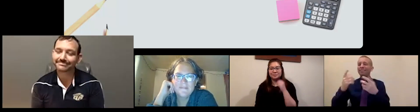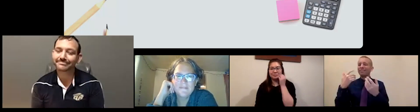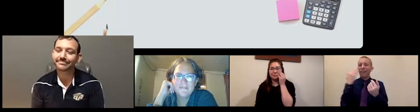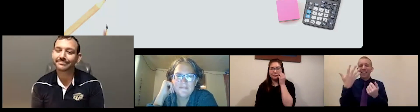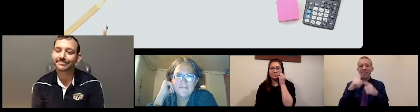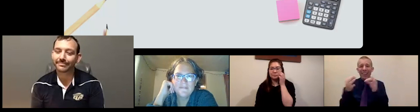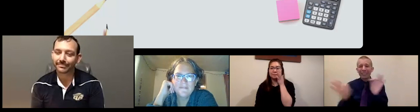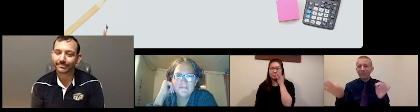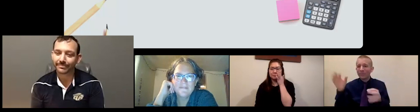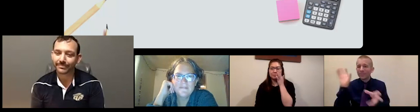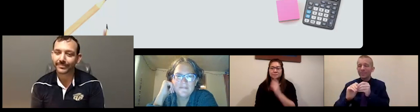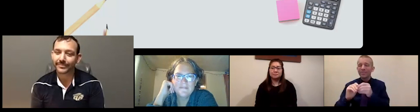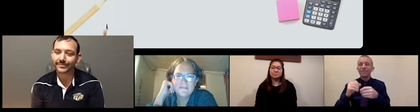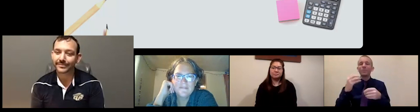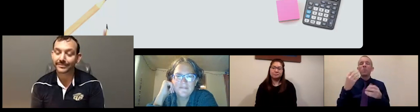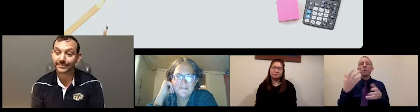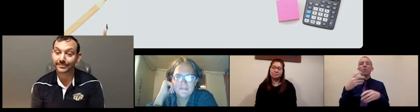I know five different languages.